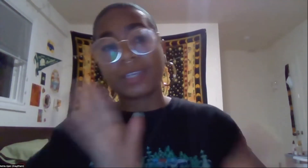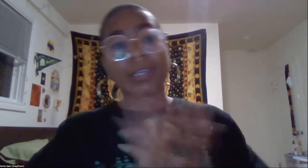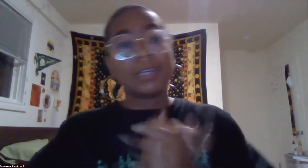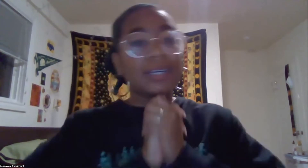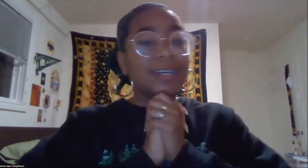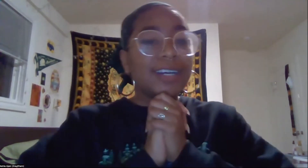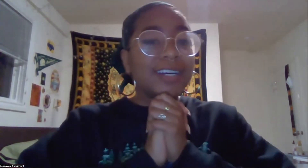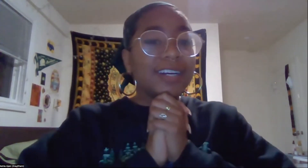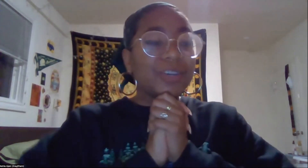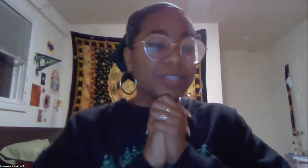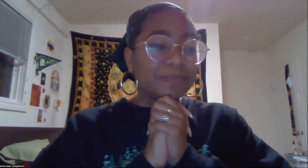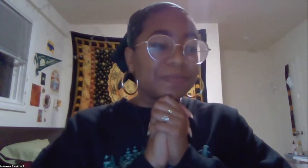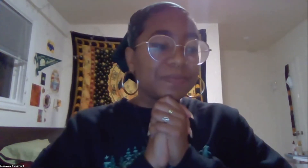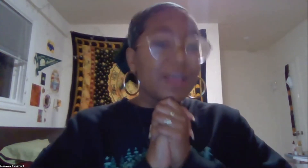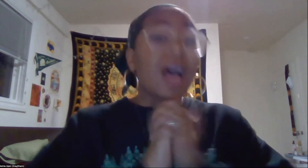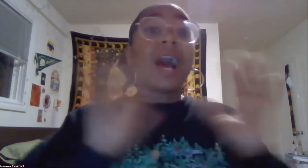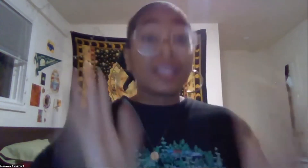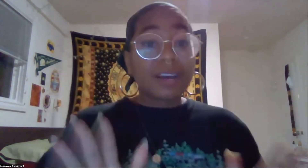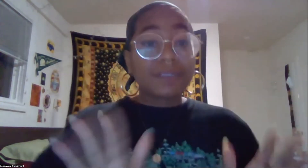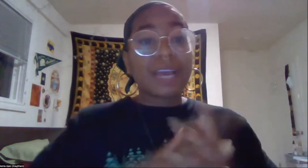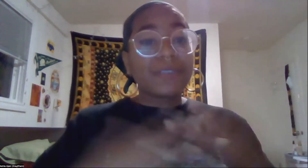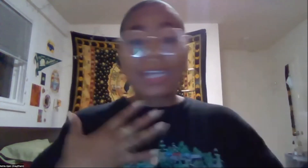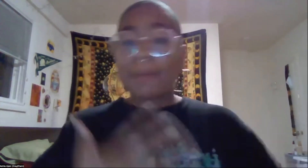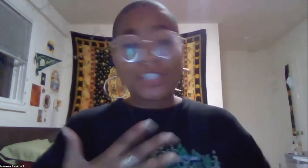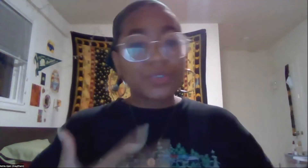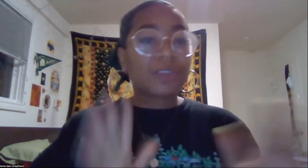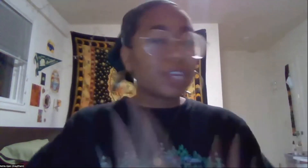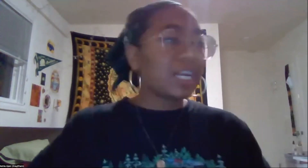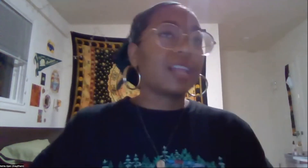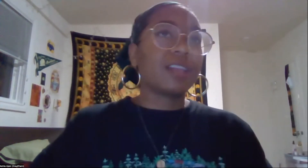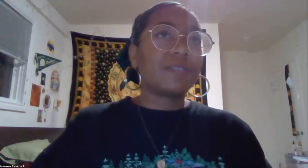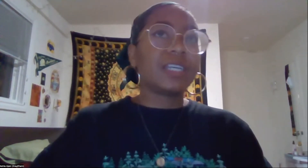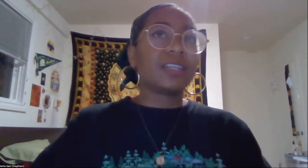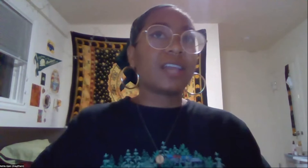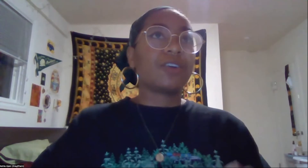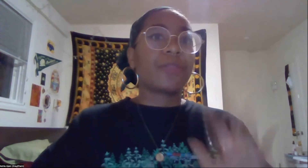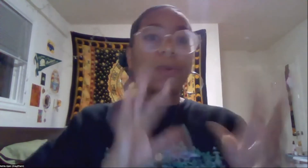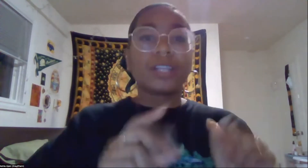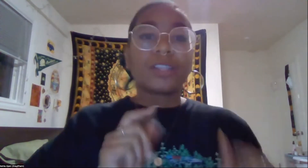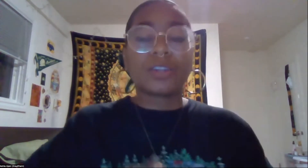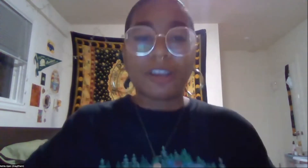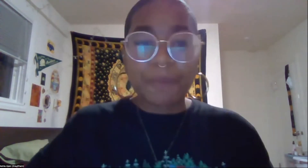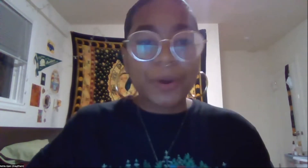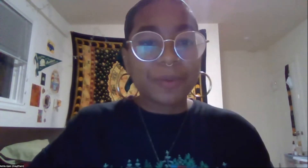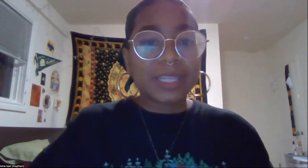Cool. I love to every time I do like a reading I love to like throw in a little love poem in